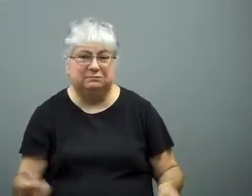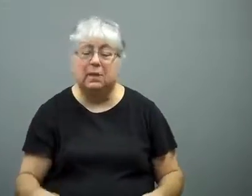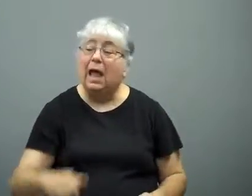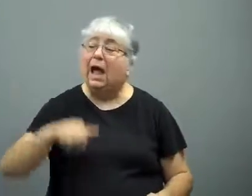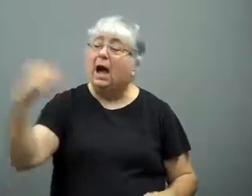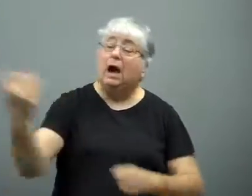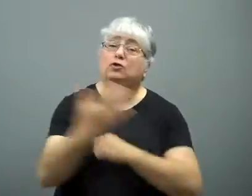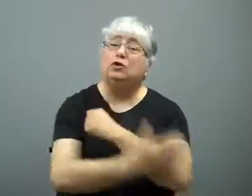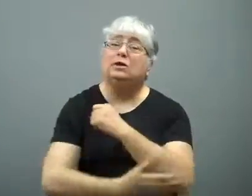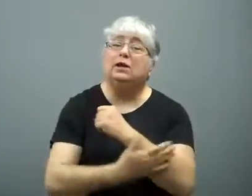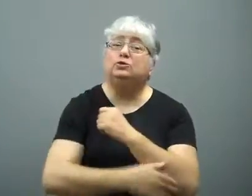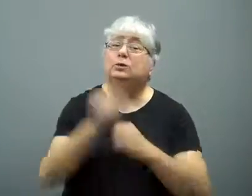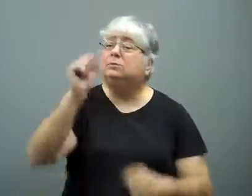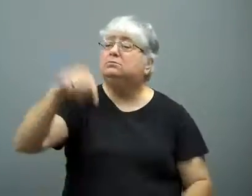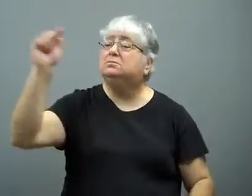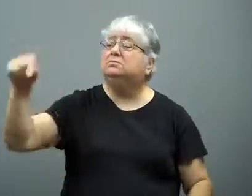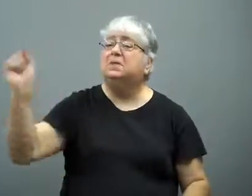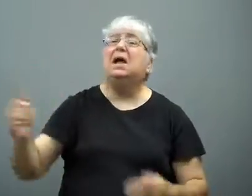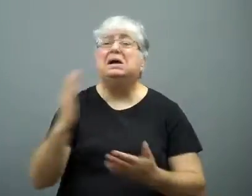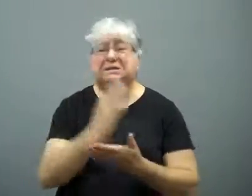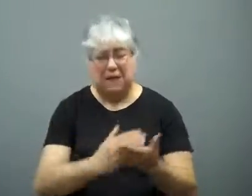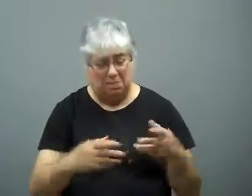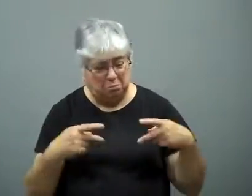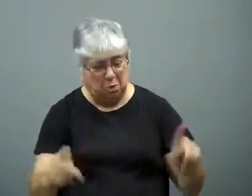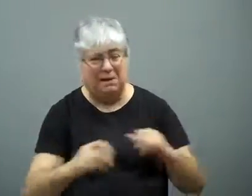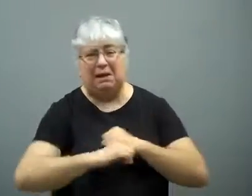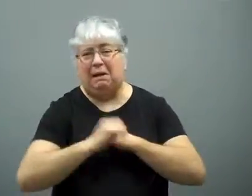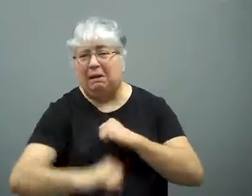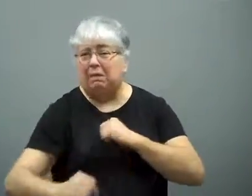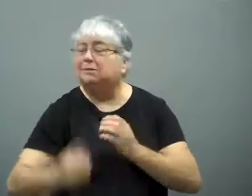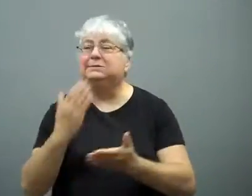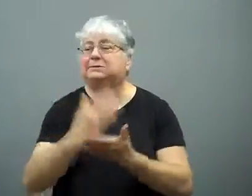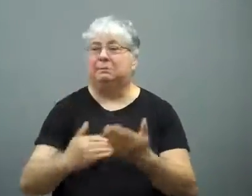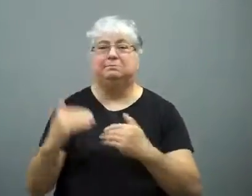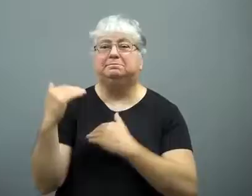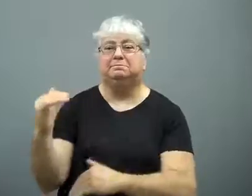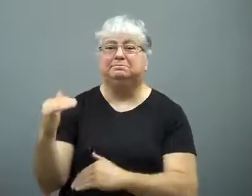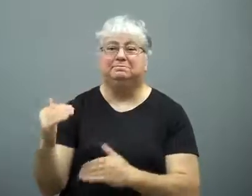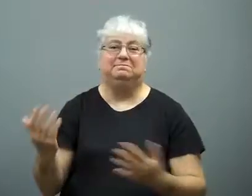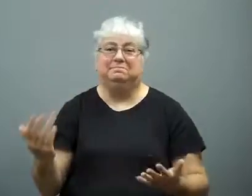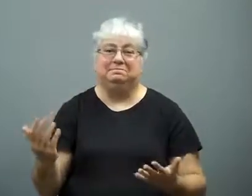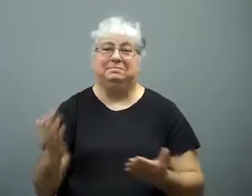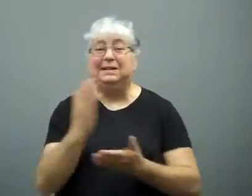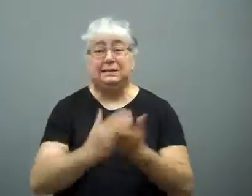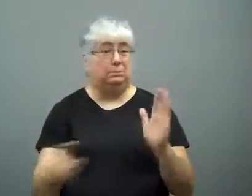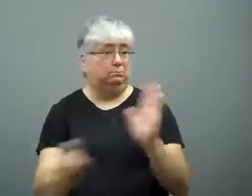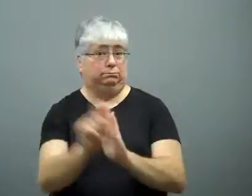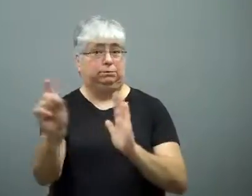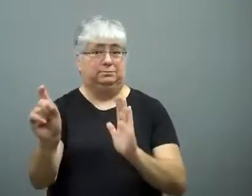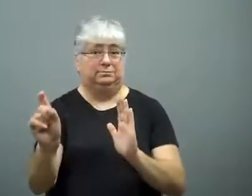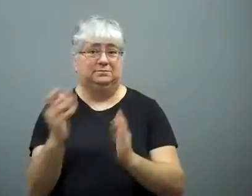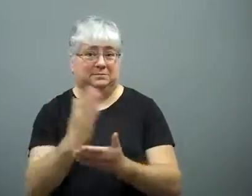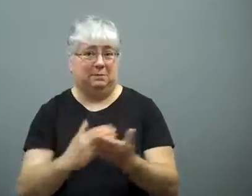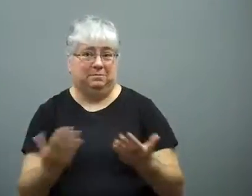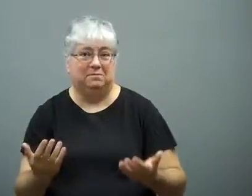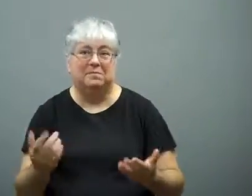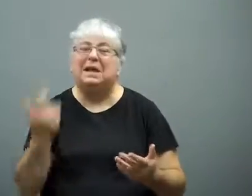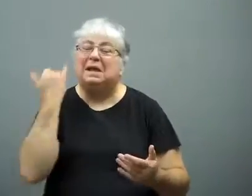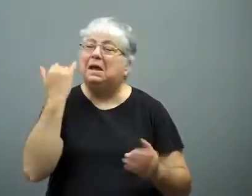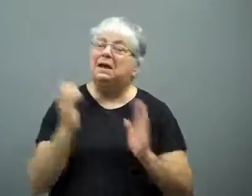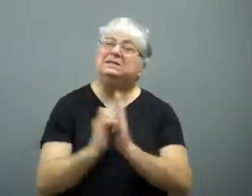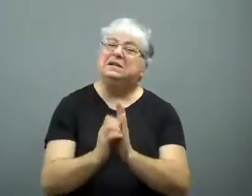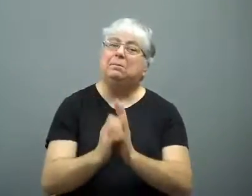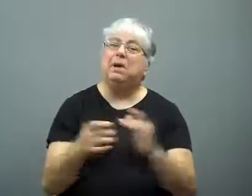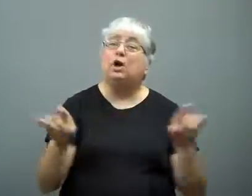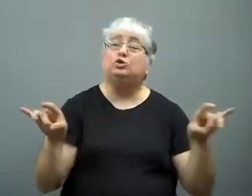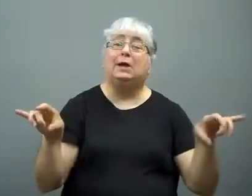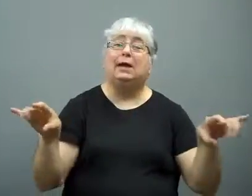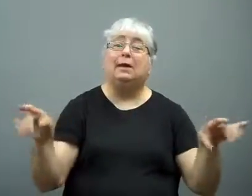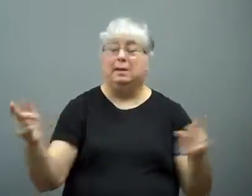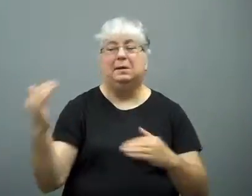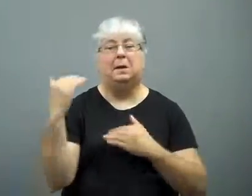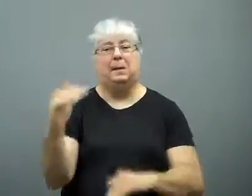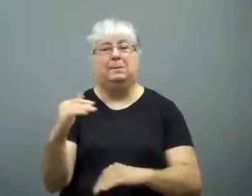Some countries permit filibusters, others limit it and some ban it outright.